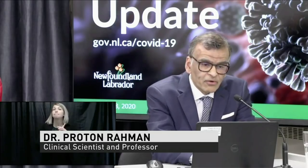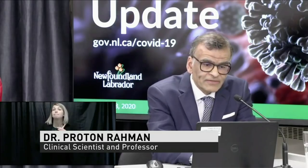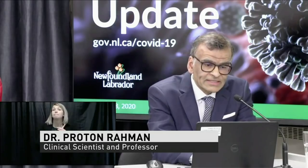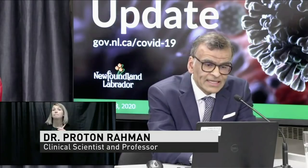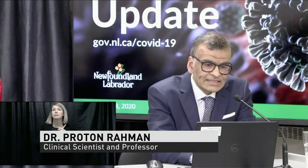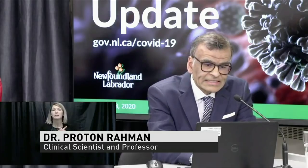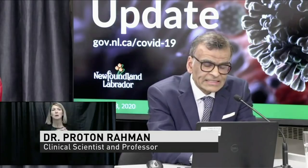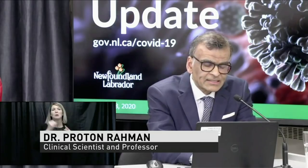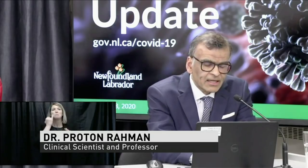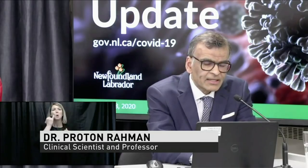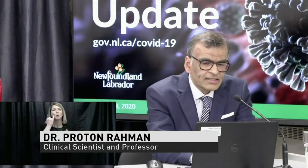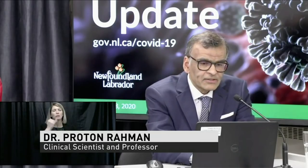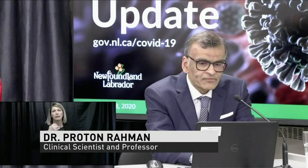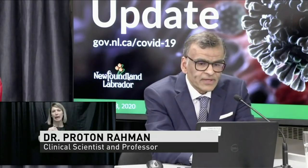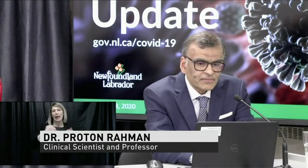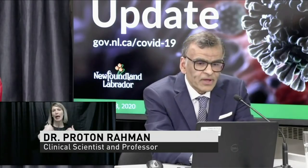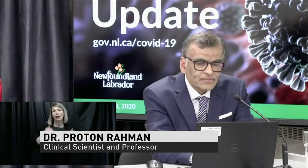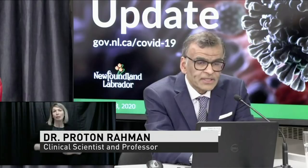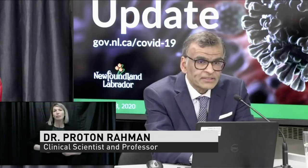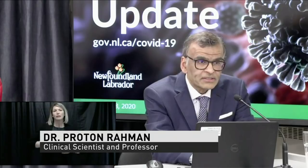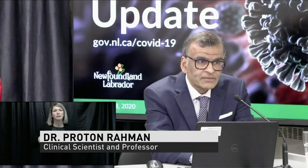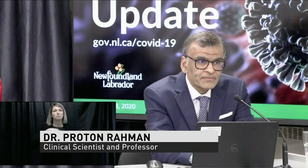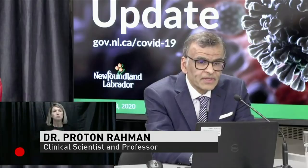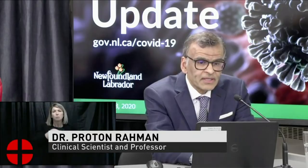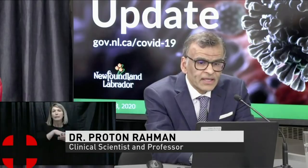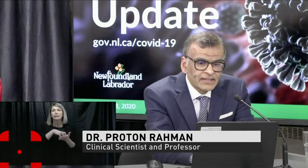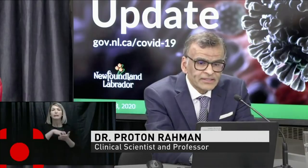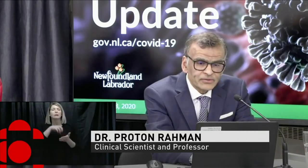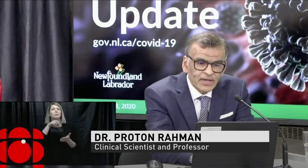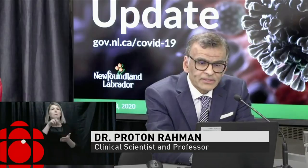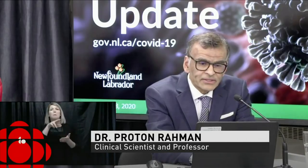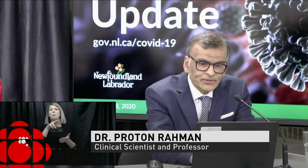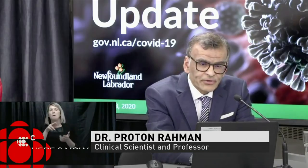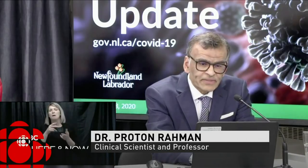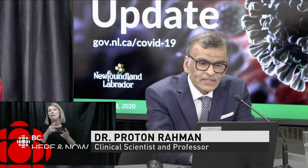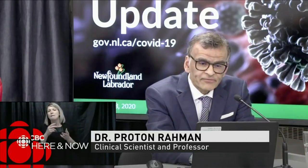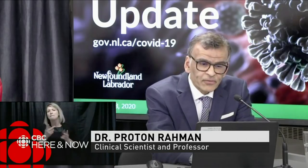TO DETERMINE THE CLINICAL